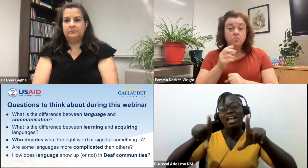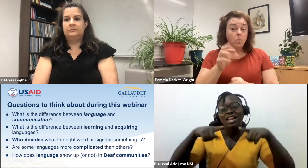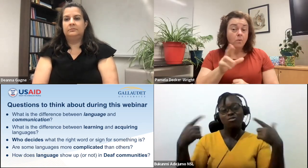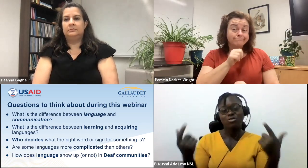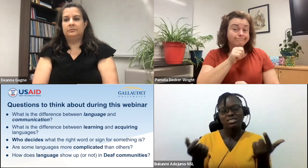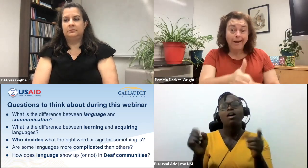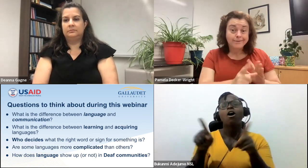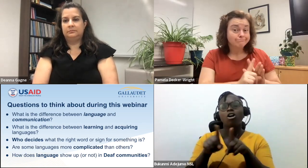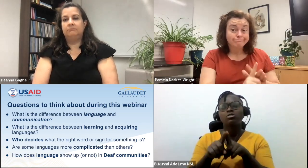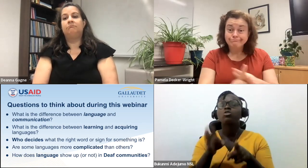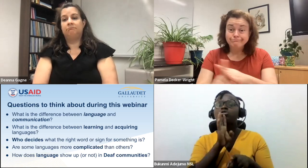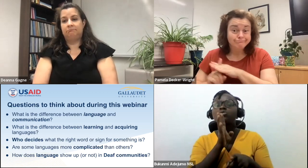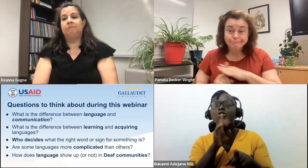How are these languages used?